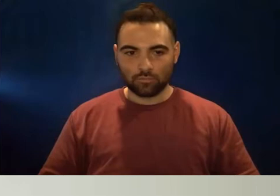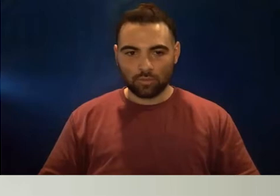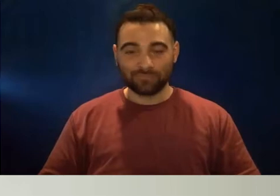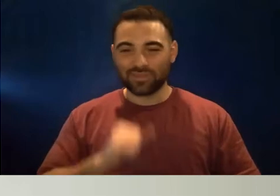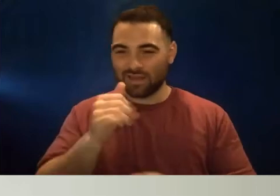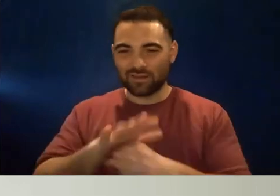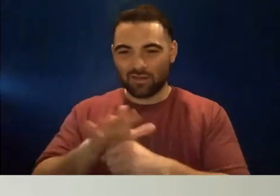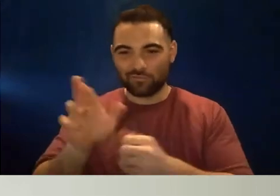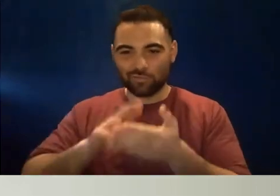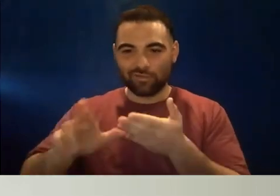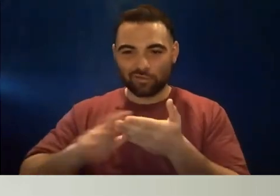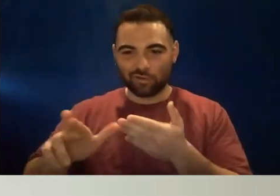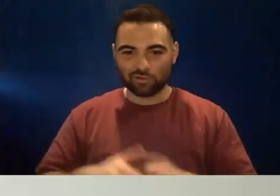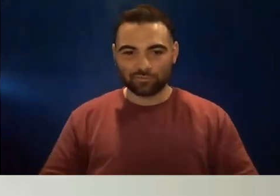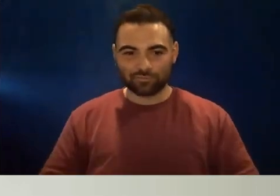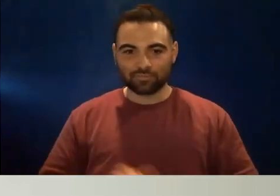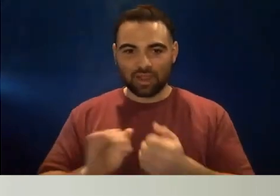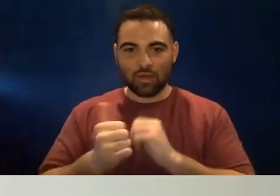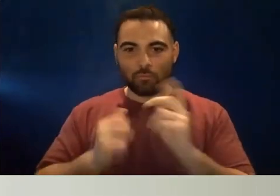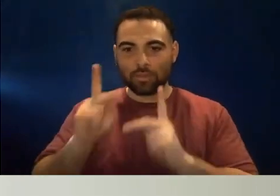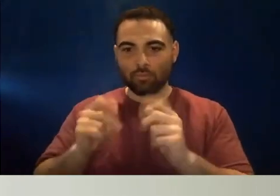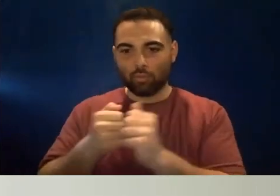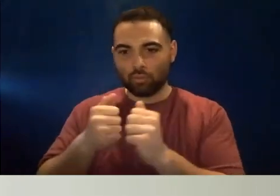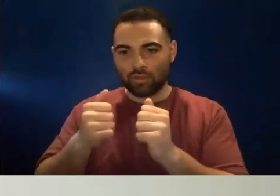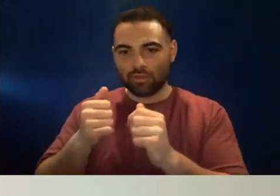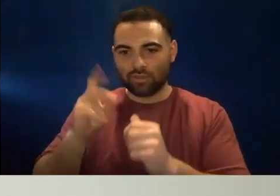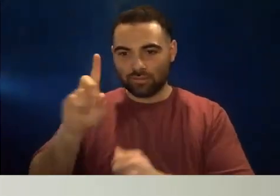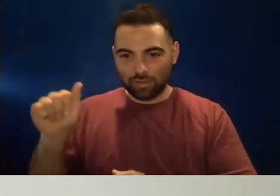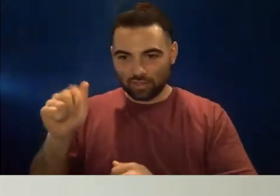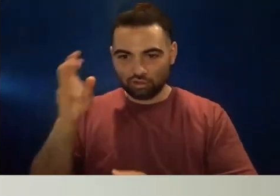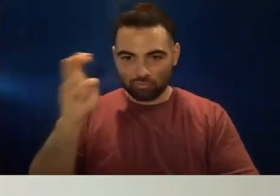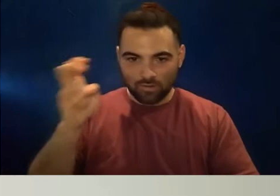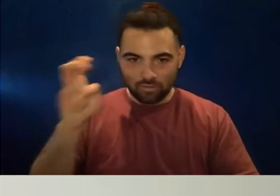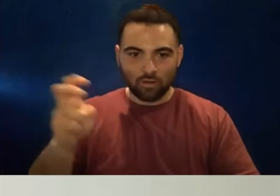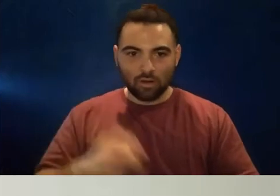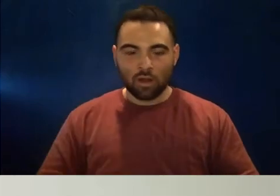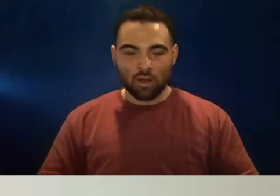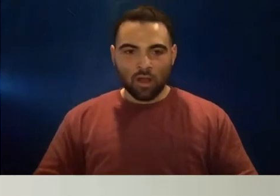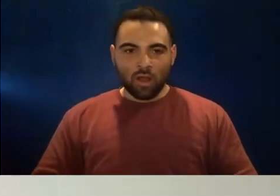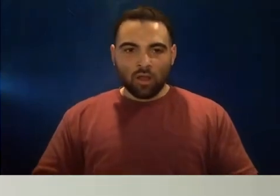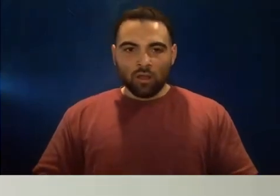around how people with disabilities travel. I think there's this kind of misconception.